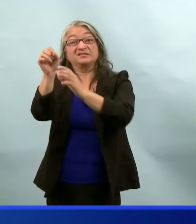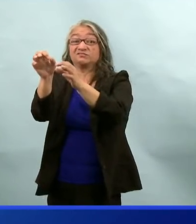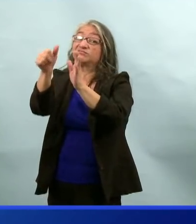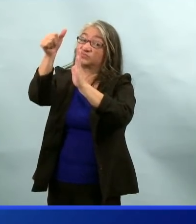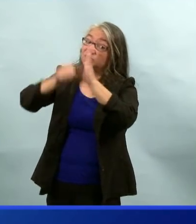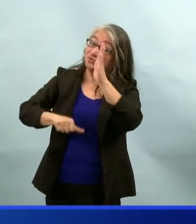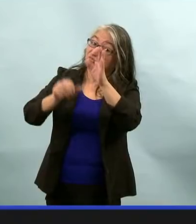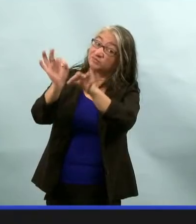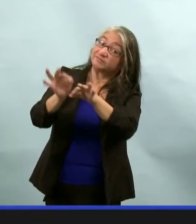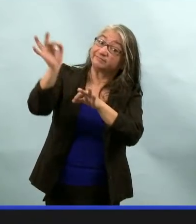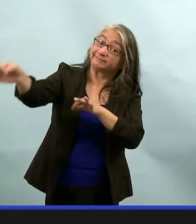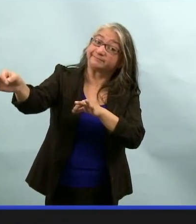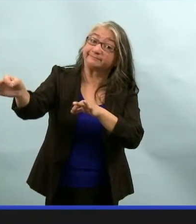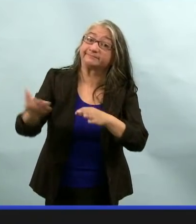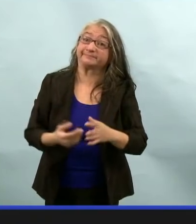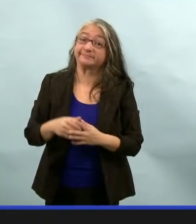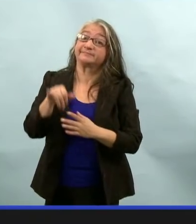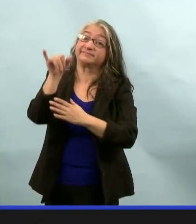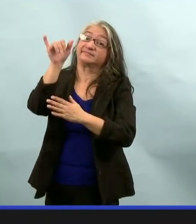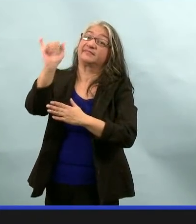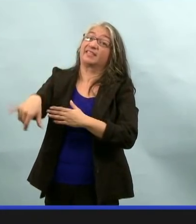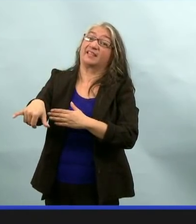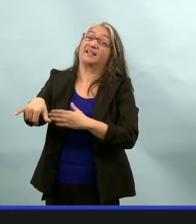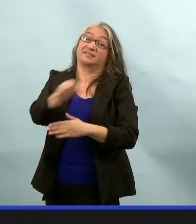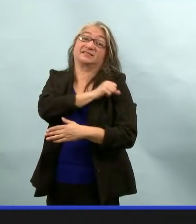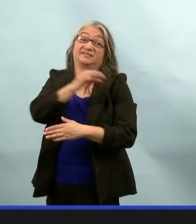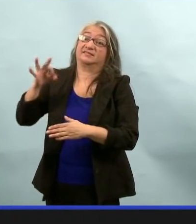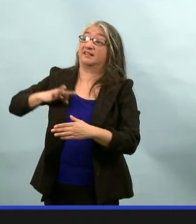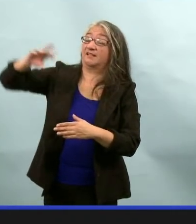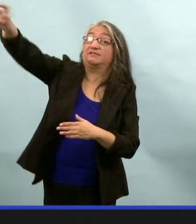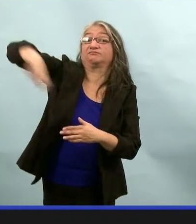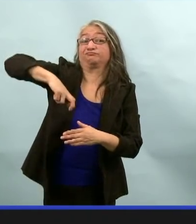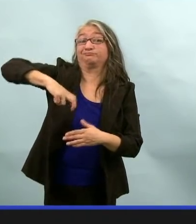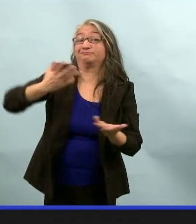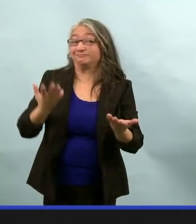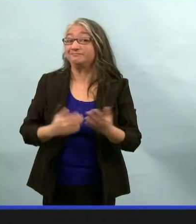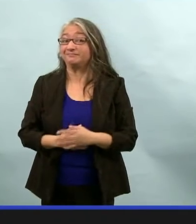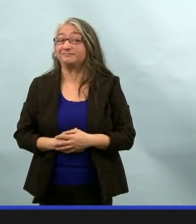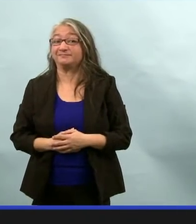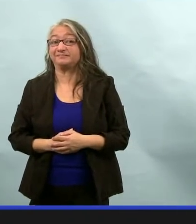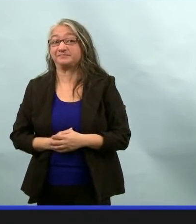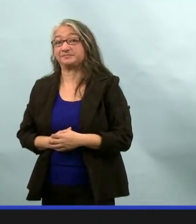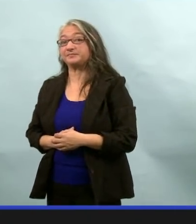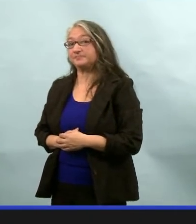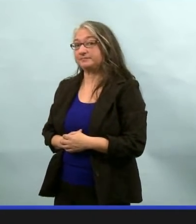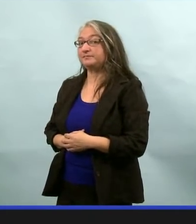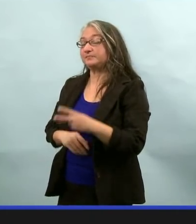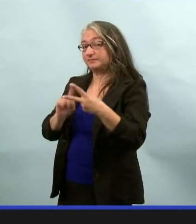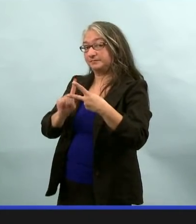okay so big picture here we have we hear this today at you know between 10 and 11 a.m uh